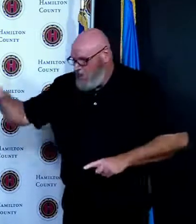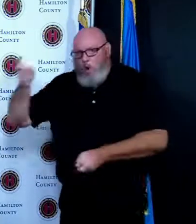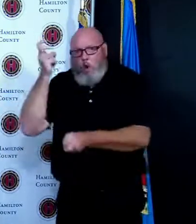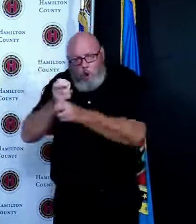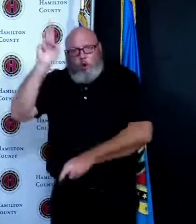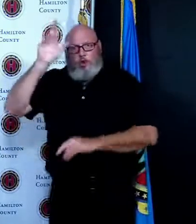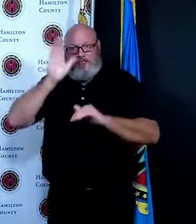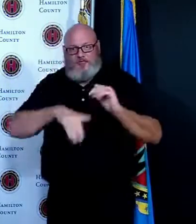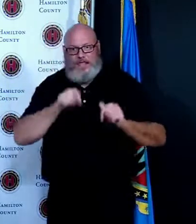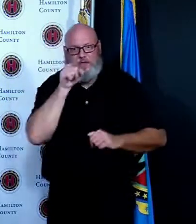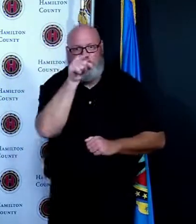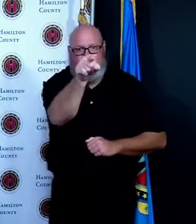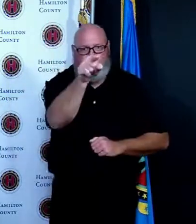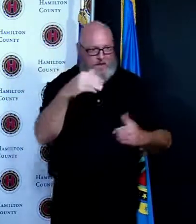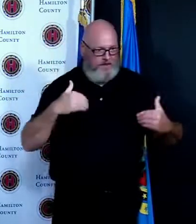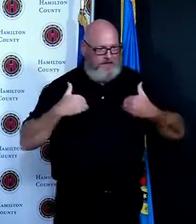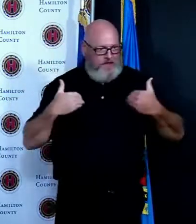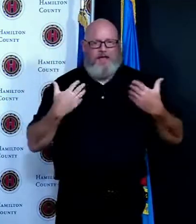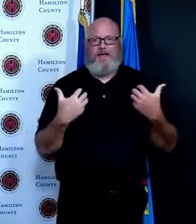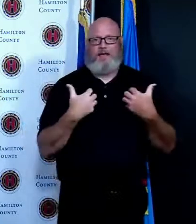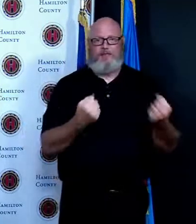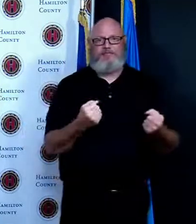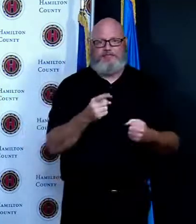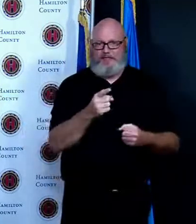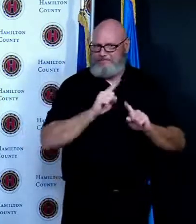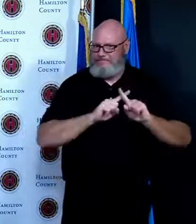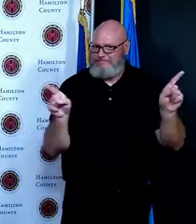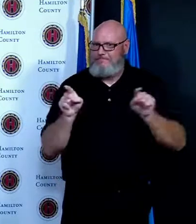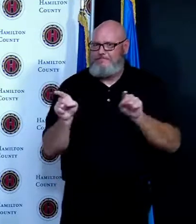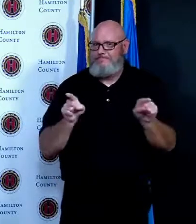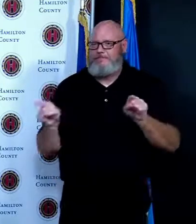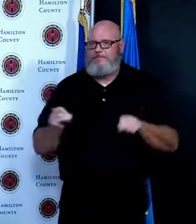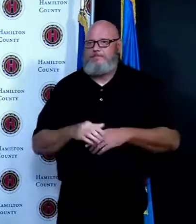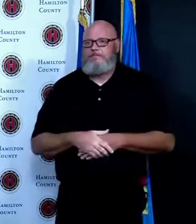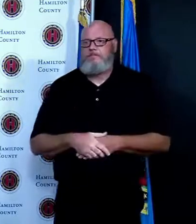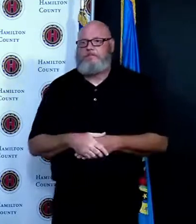in the last week between males and females which is kind of how it's been throughout the pandemic